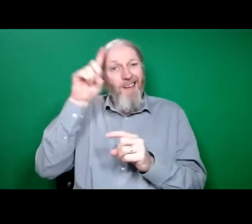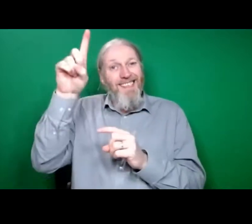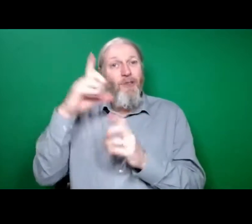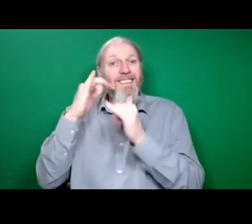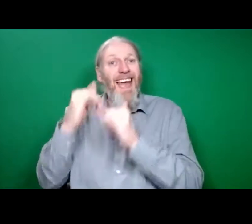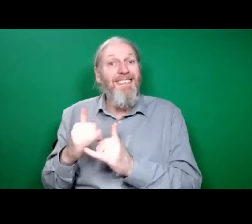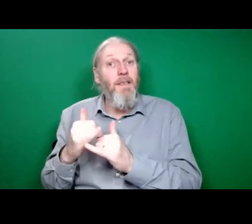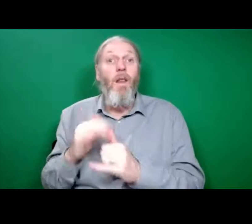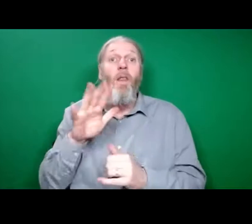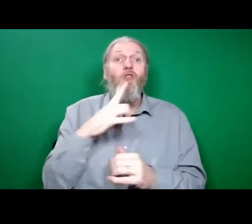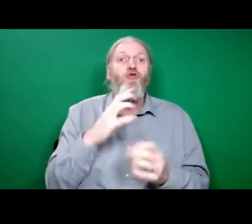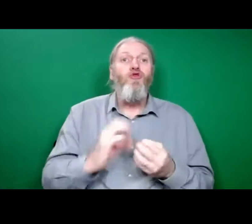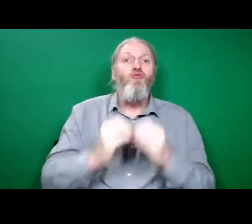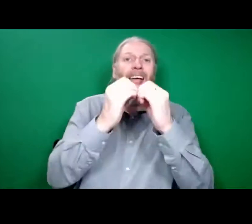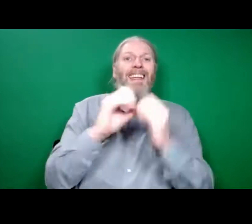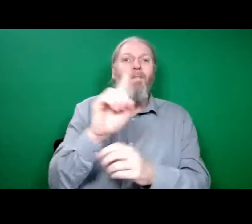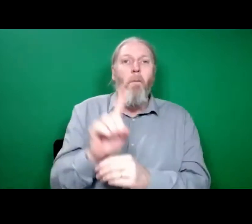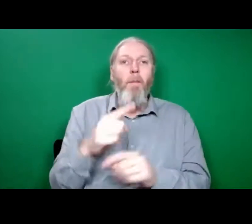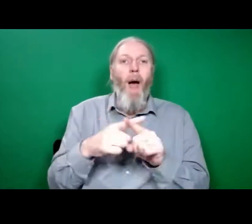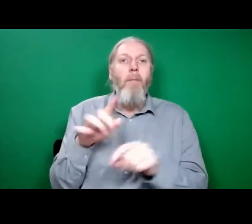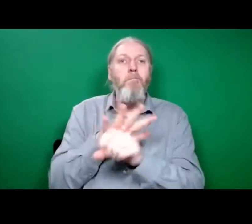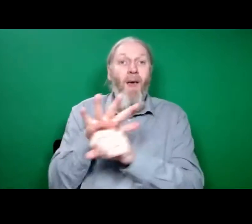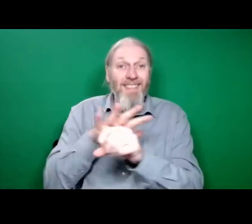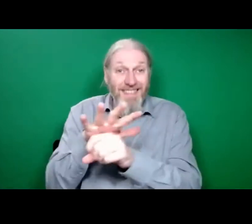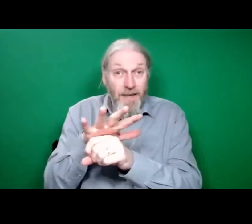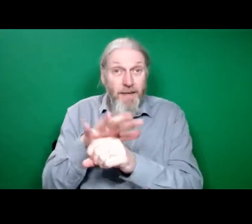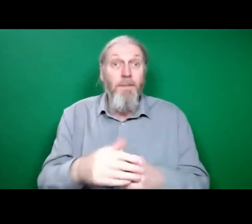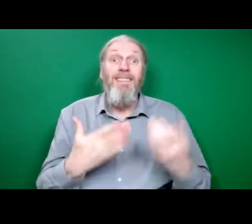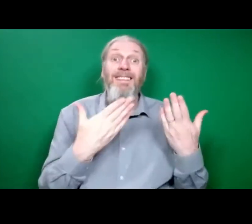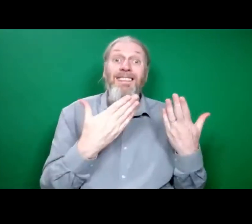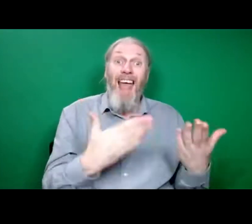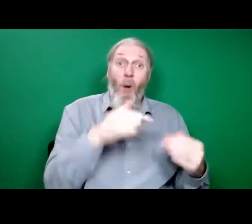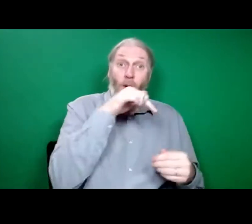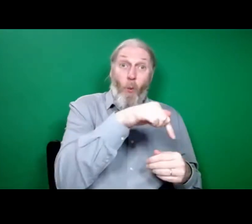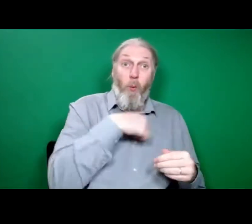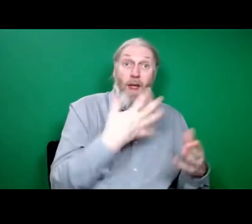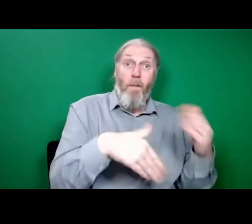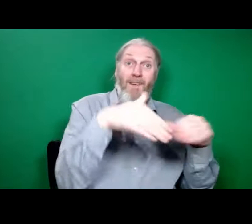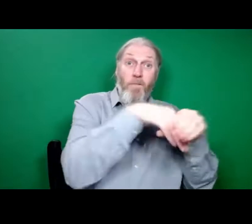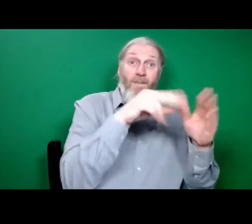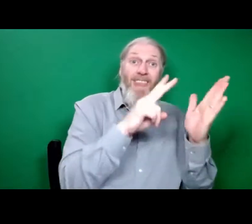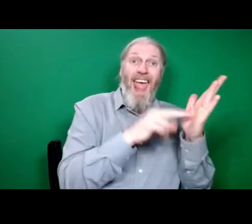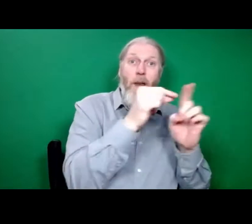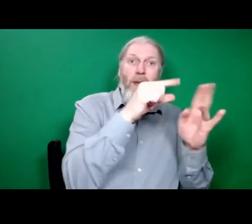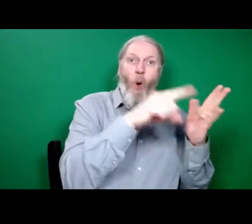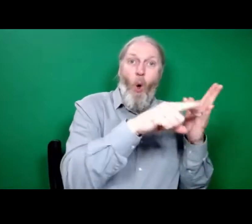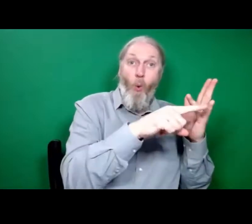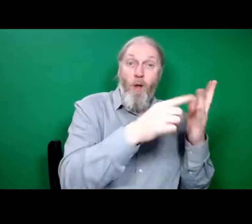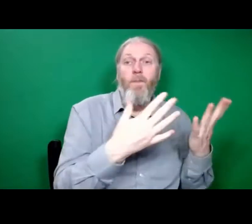and community organisations and really set them up as agents for change. The level of interest and commitment and excitement